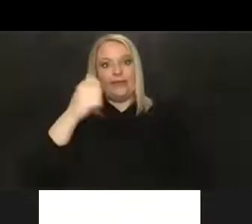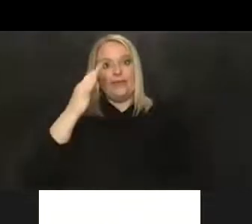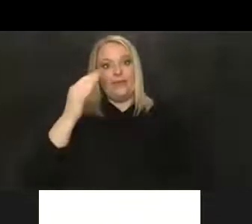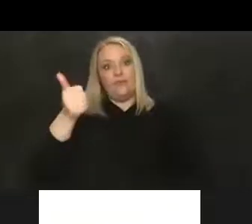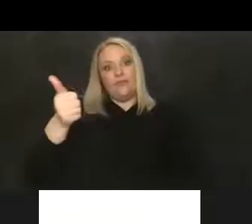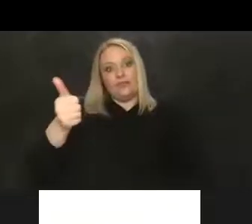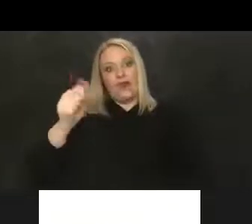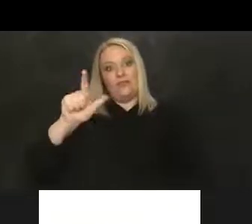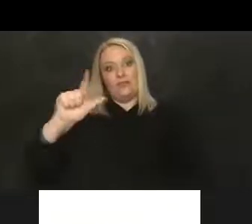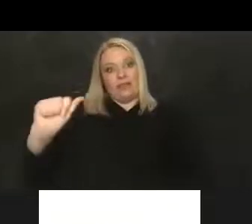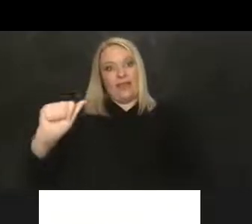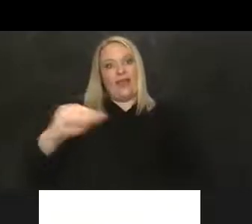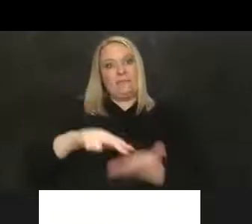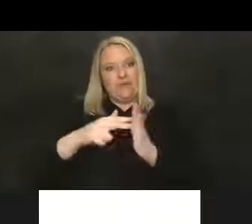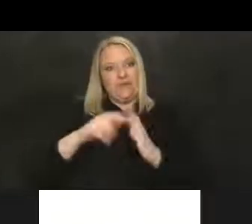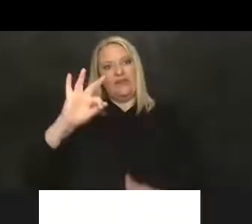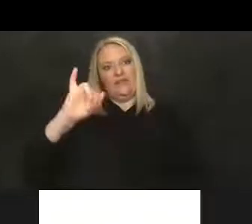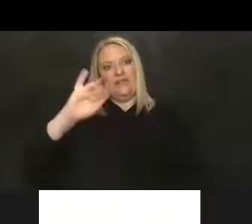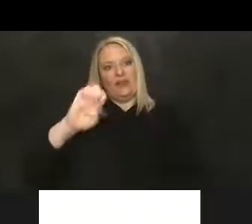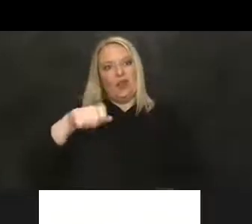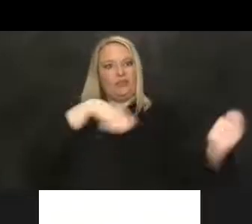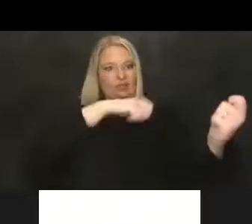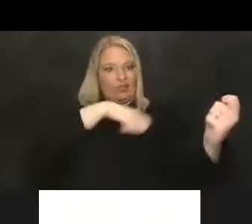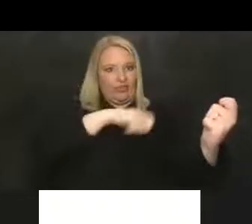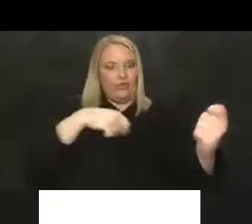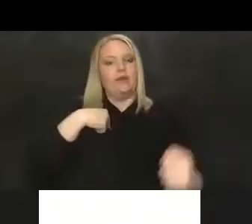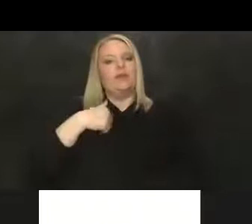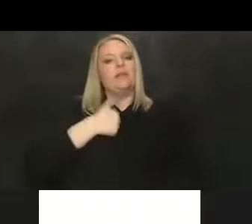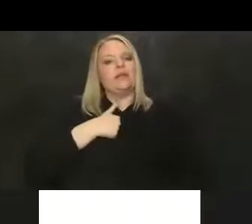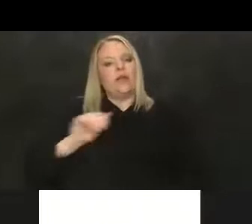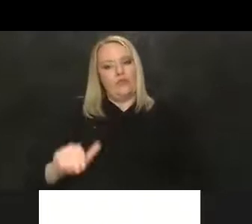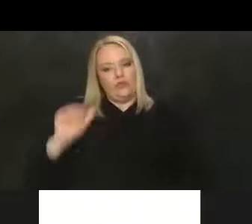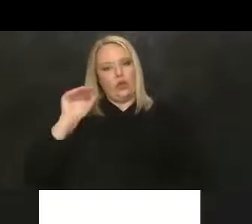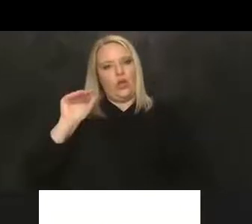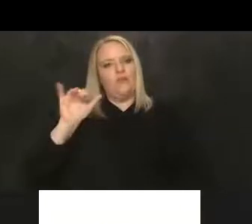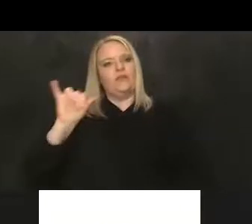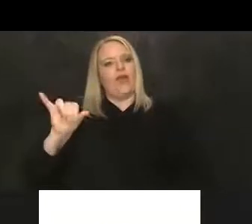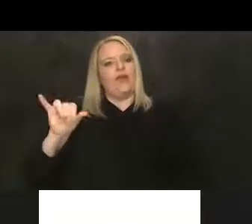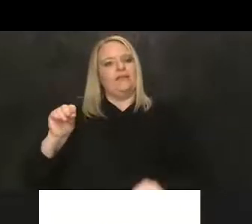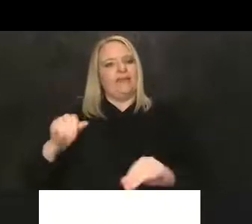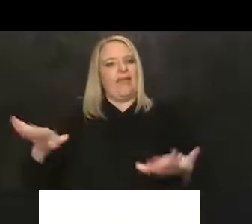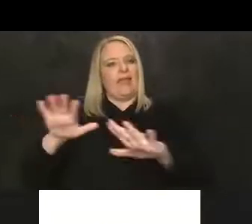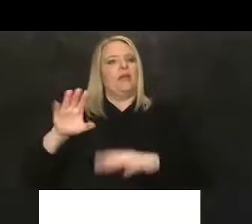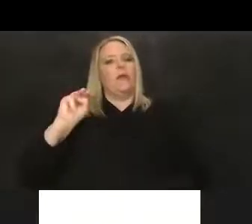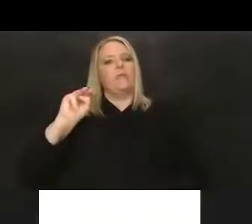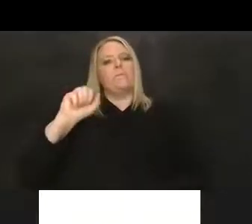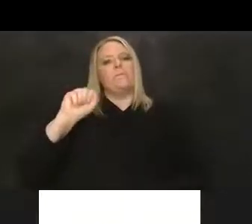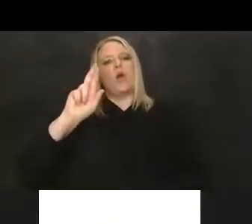creole fiddle, and I grew up, you know, in the land of Mardi Gras, so with everything being